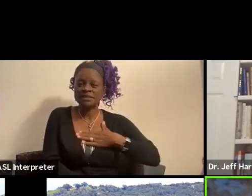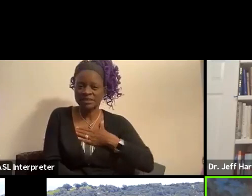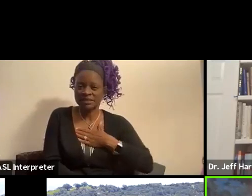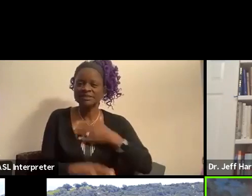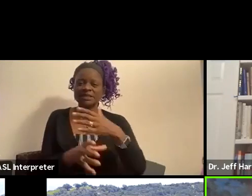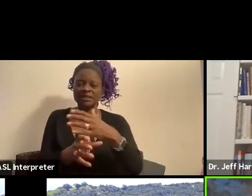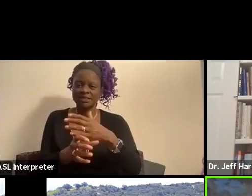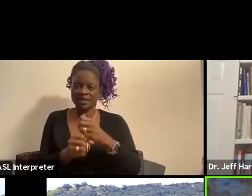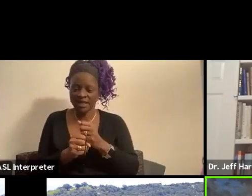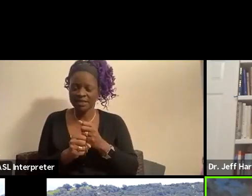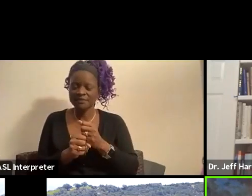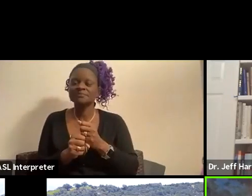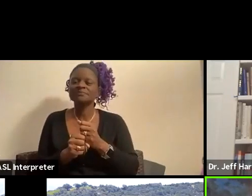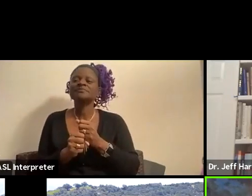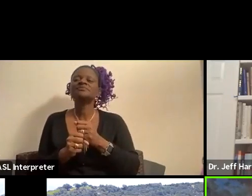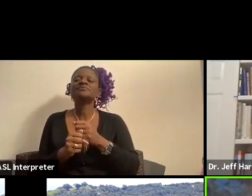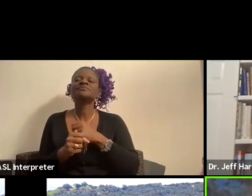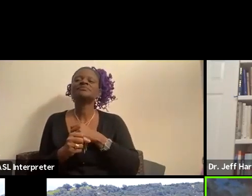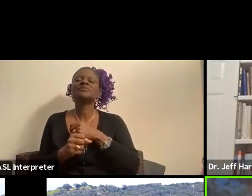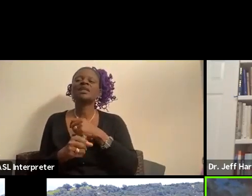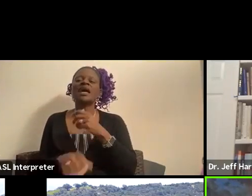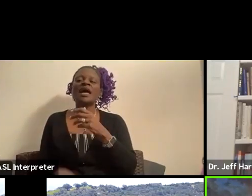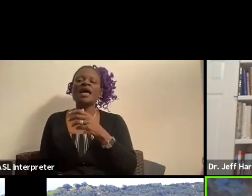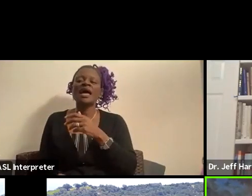I also want to quell fears about the